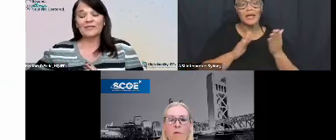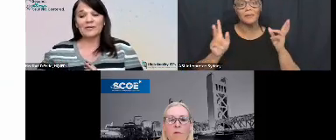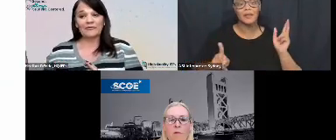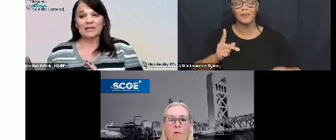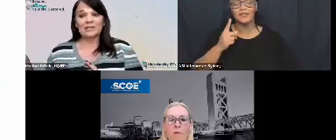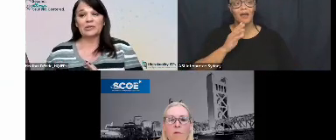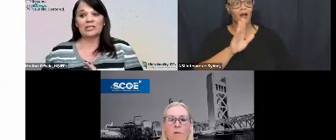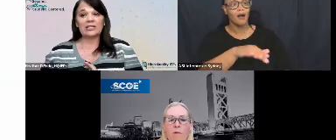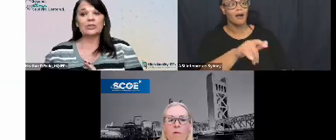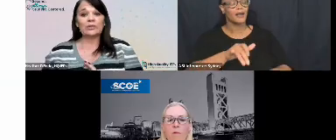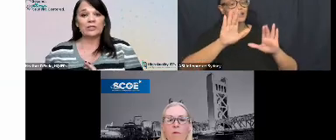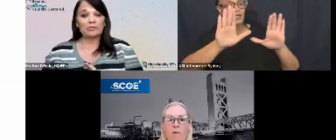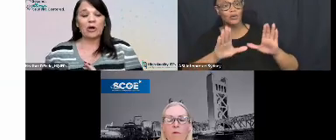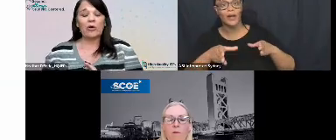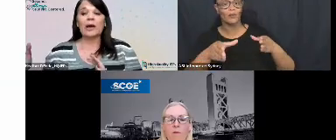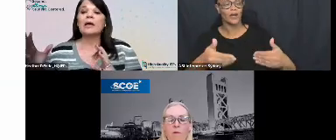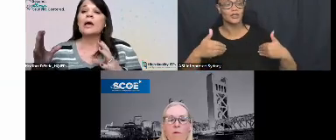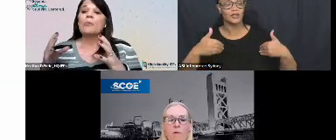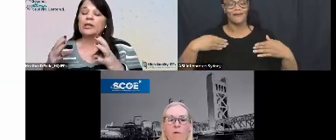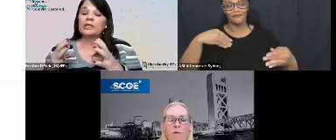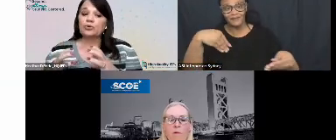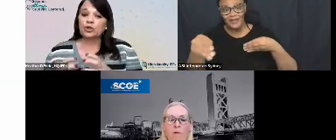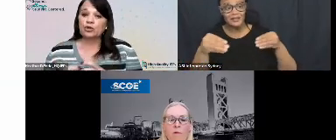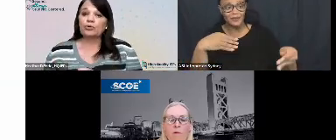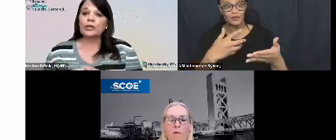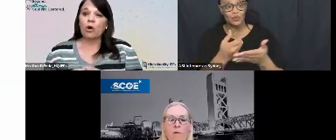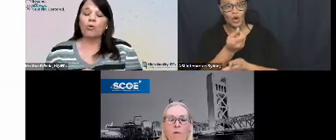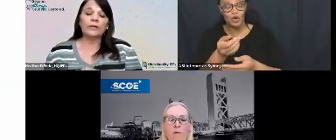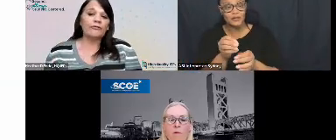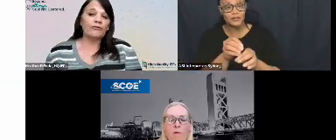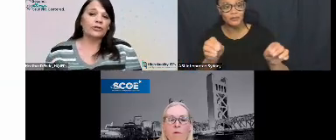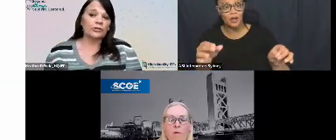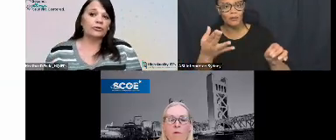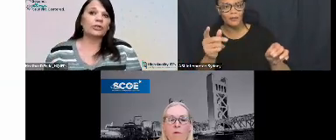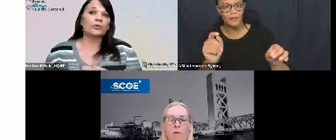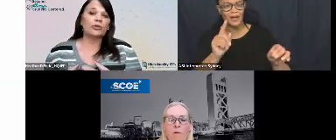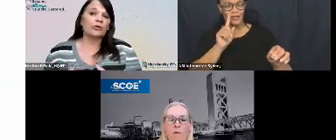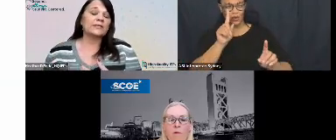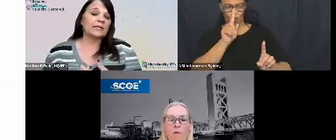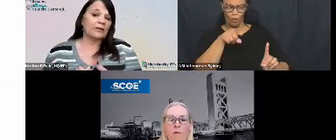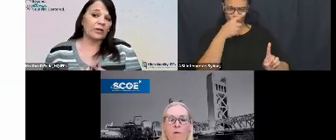me to have some flexibilities to a diploma but it's truly only for the students with the most